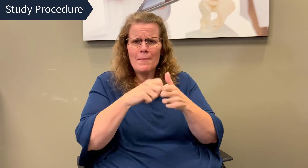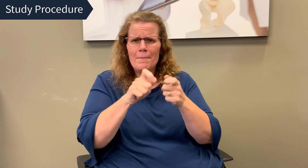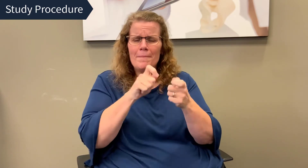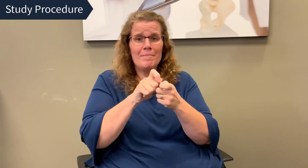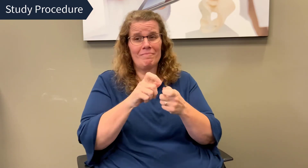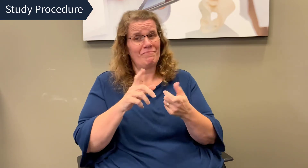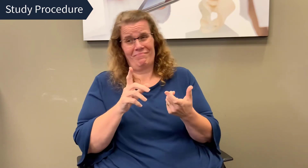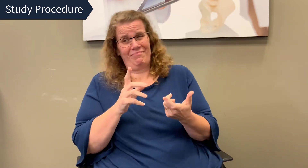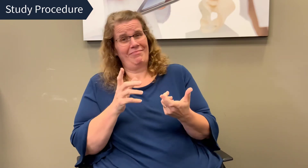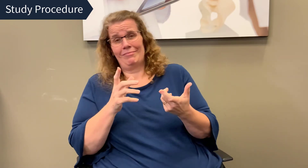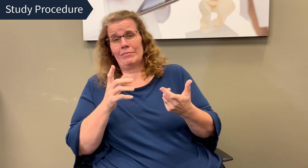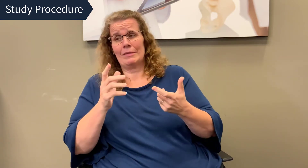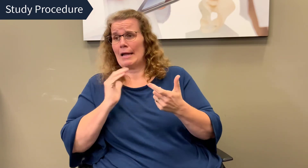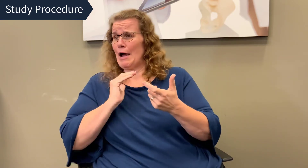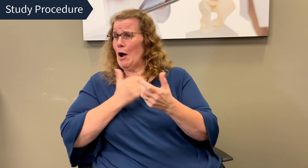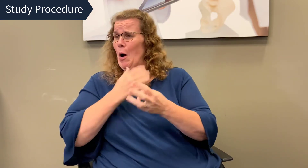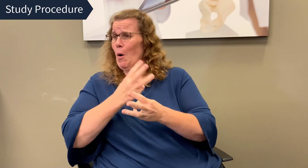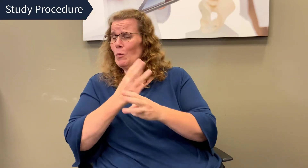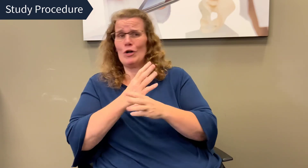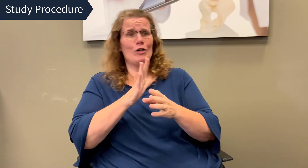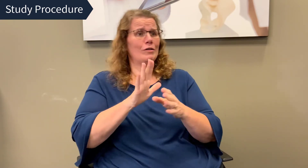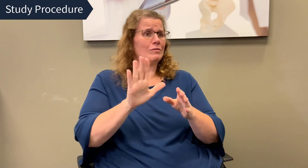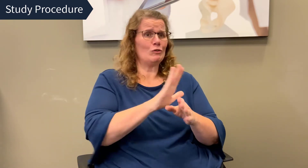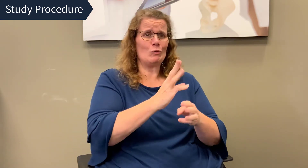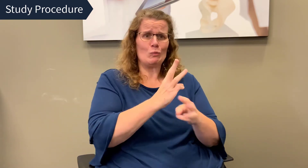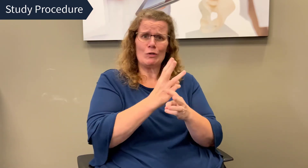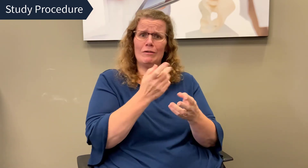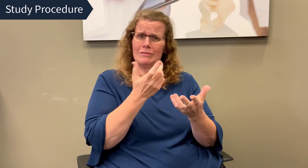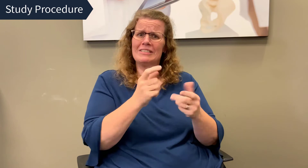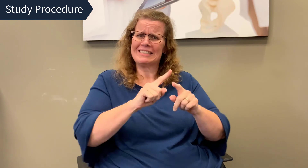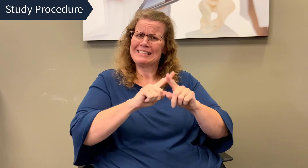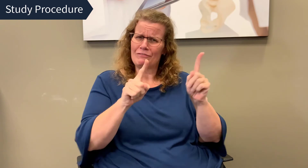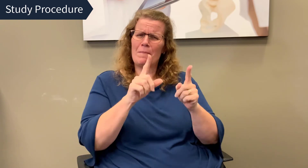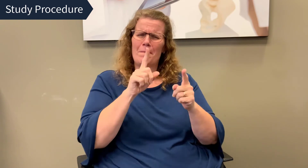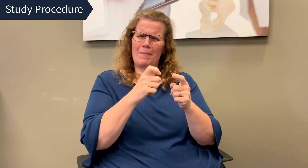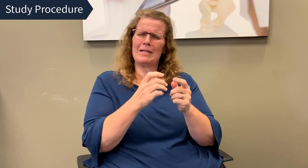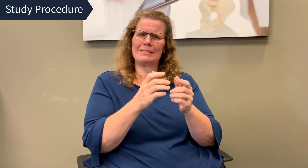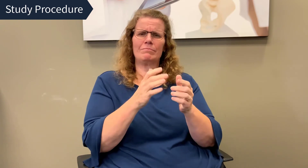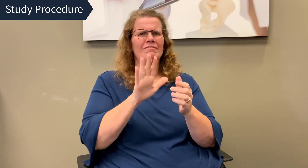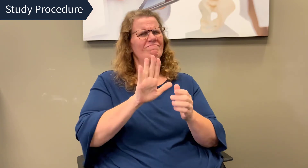be accurately represented by researchers alone, as we cannot fully appreciate the